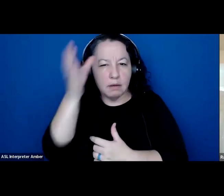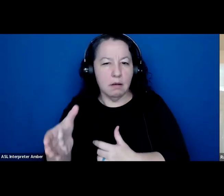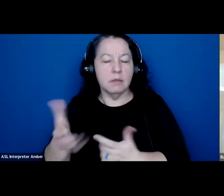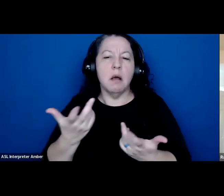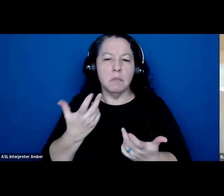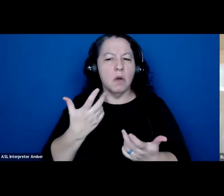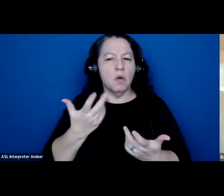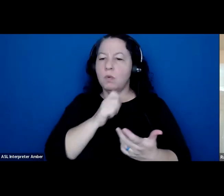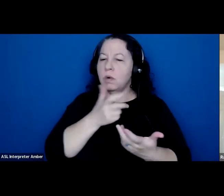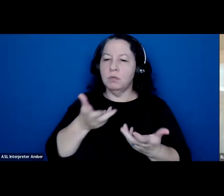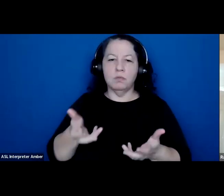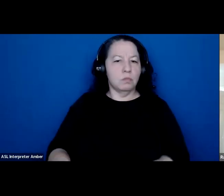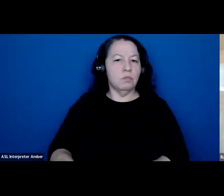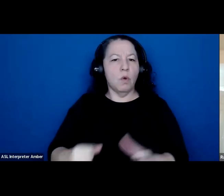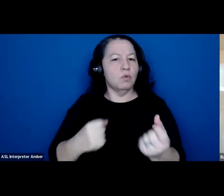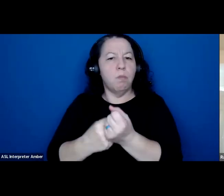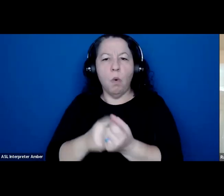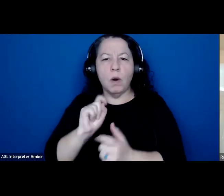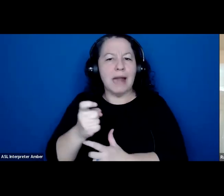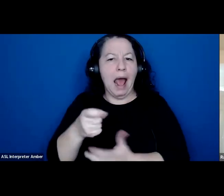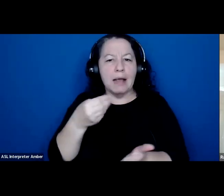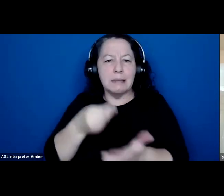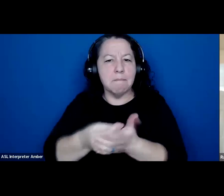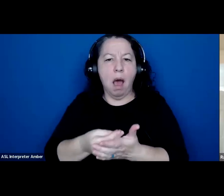no longer support that our taxpayers go to fund war abroad